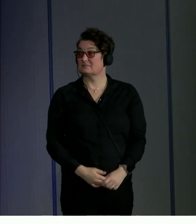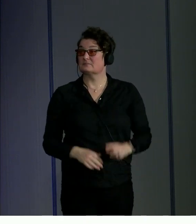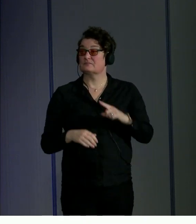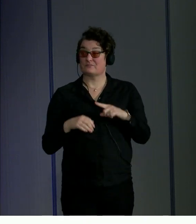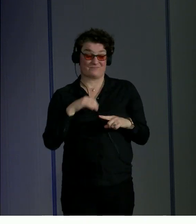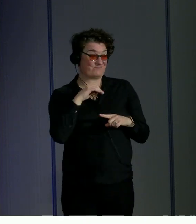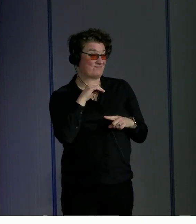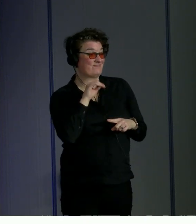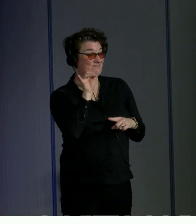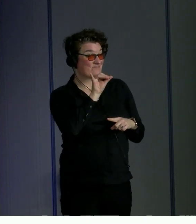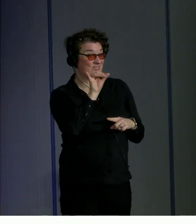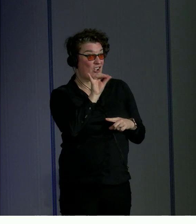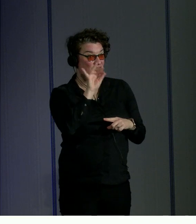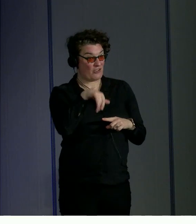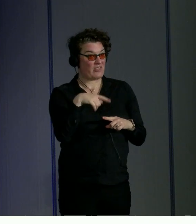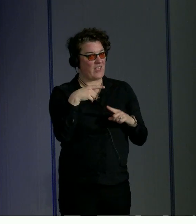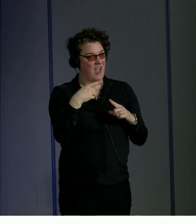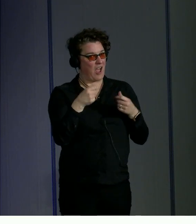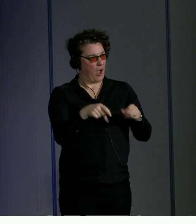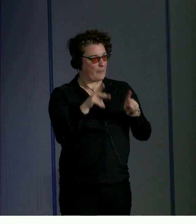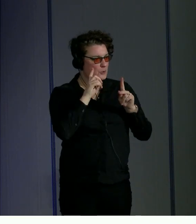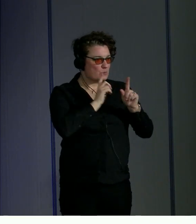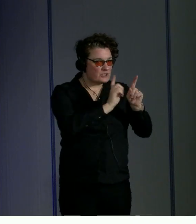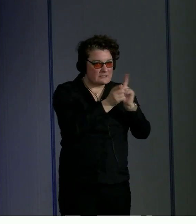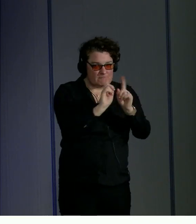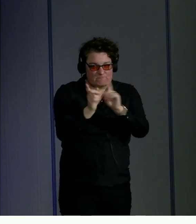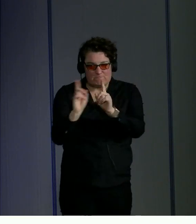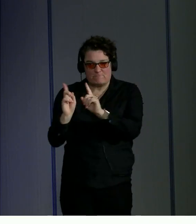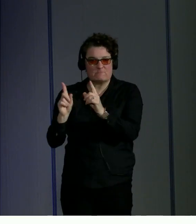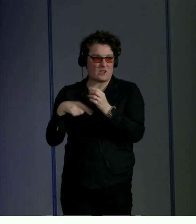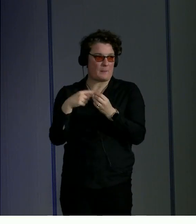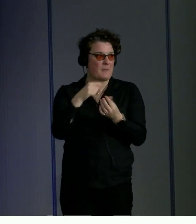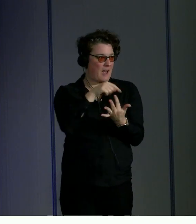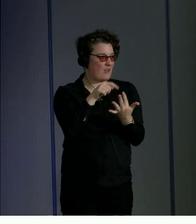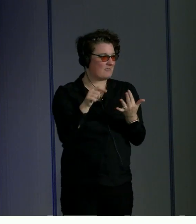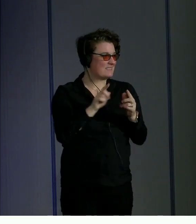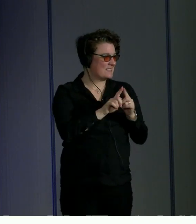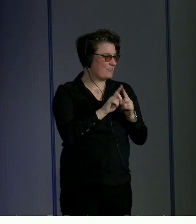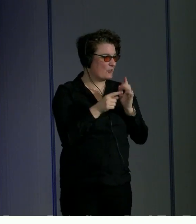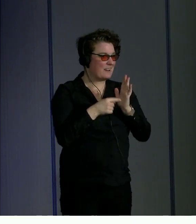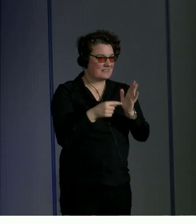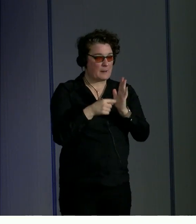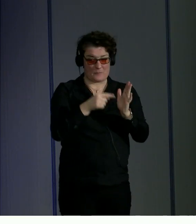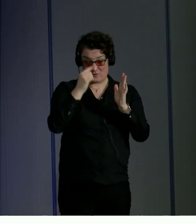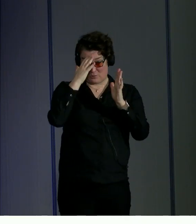a conversation point in regards to these examples that, hopefully, maybe you can see some things in